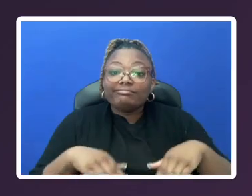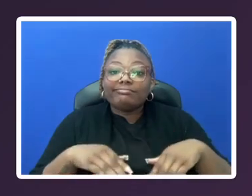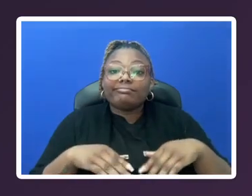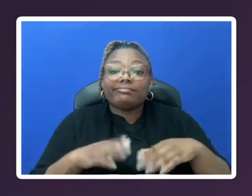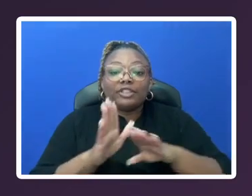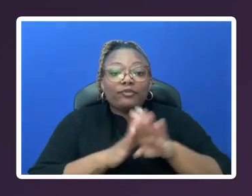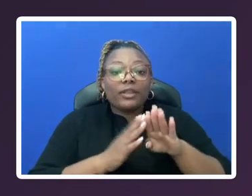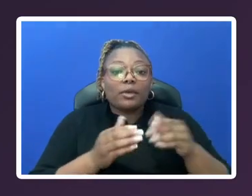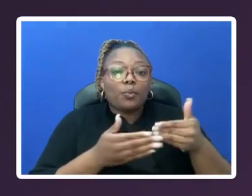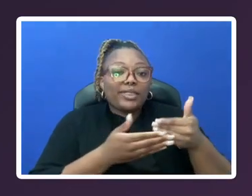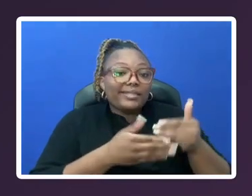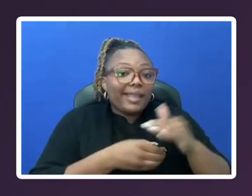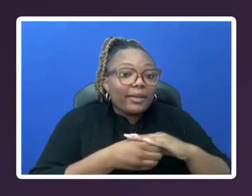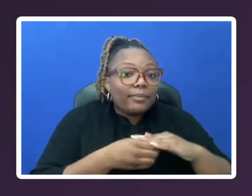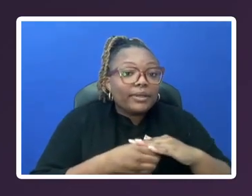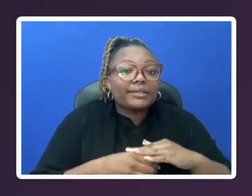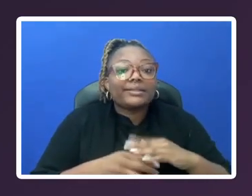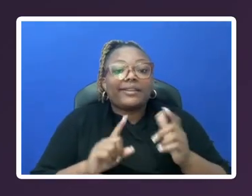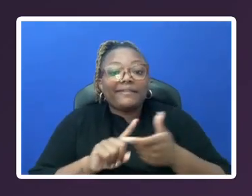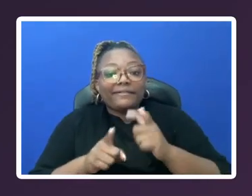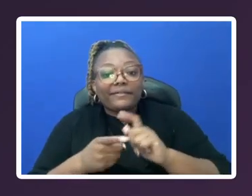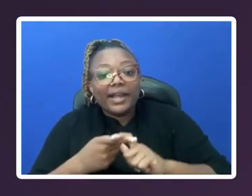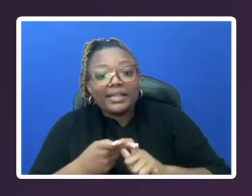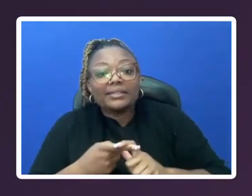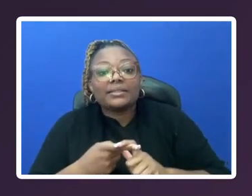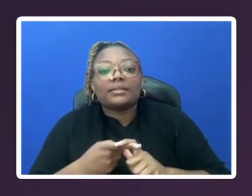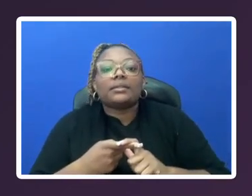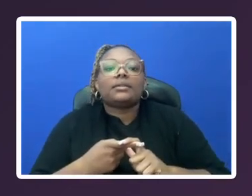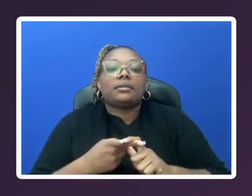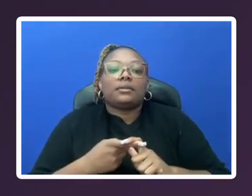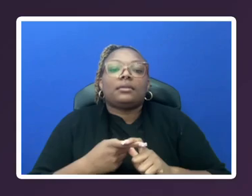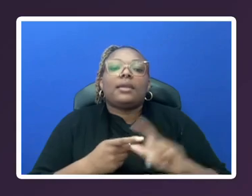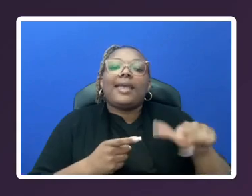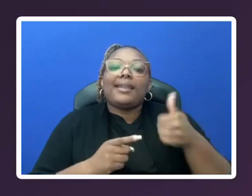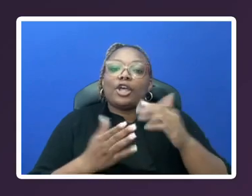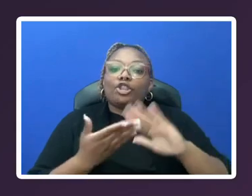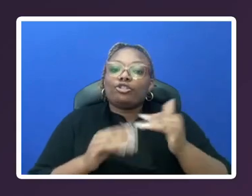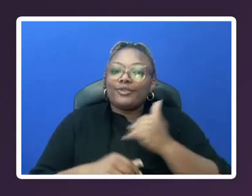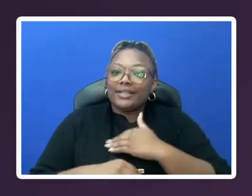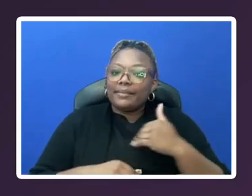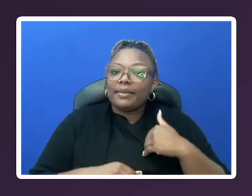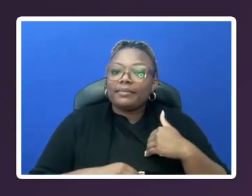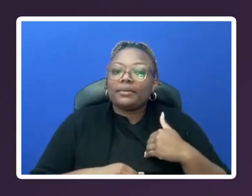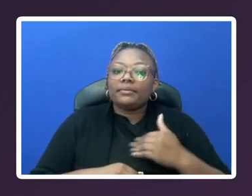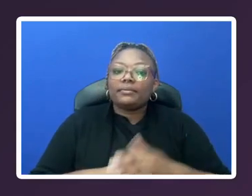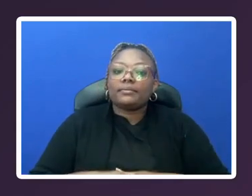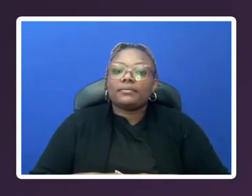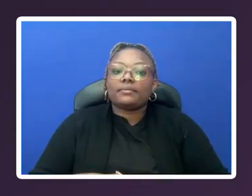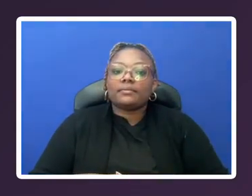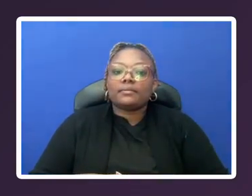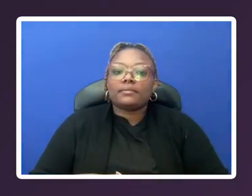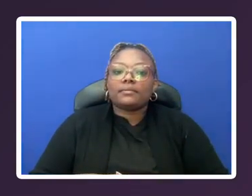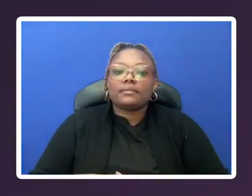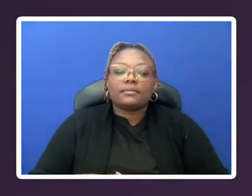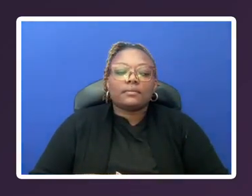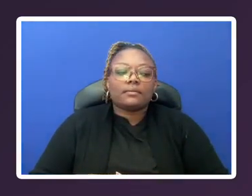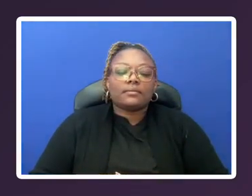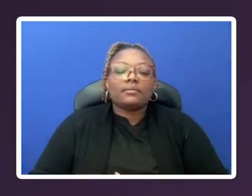history you have created with neighbors, friends, and other community members. Why is it important